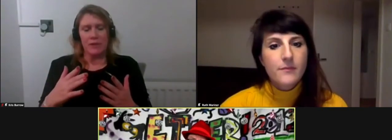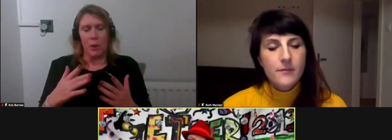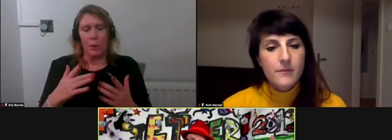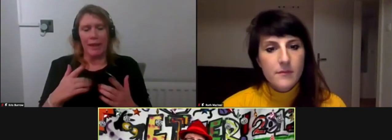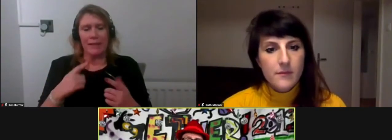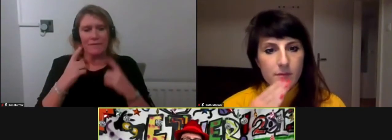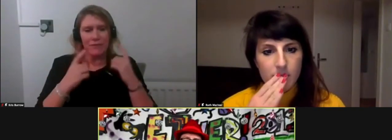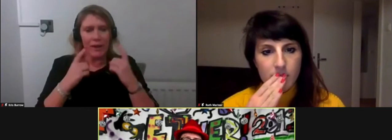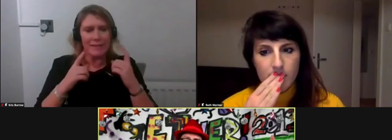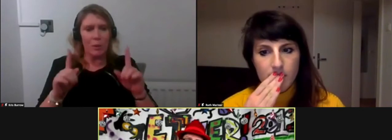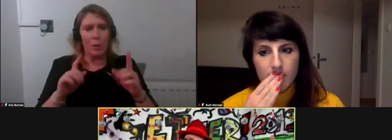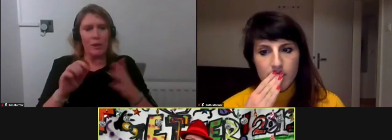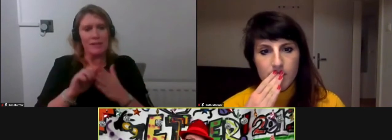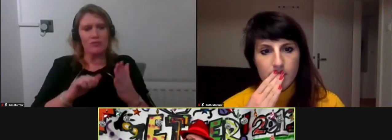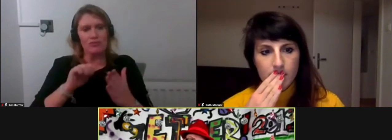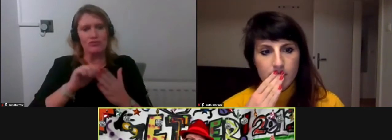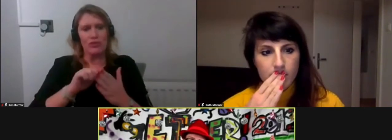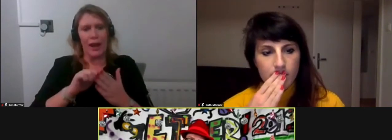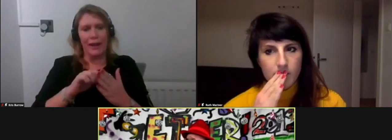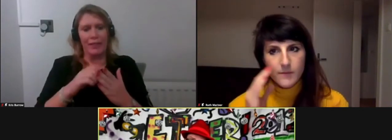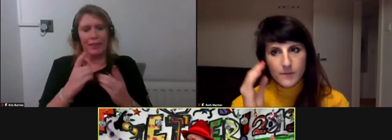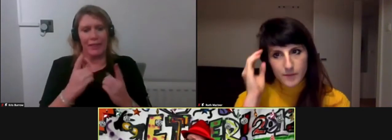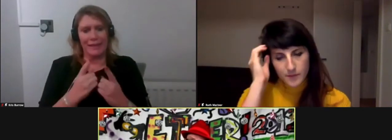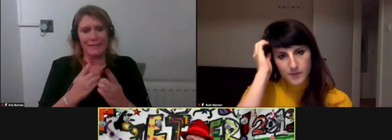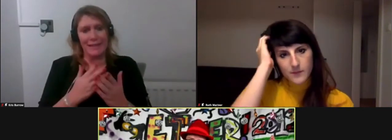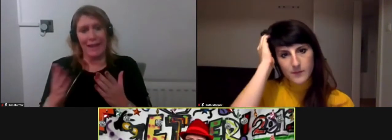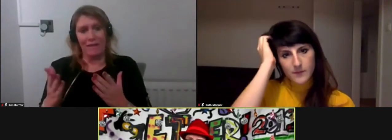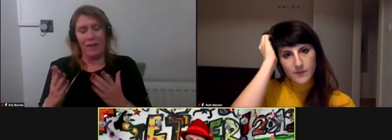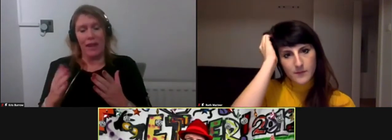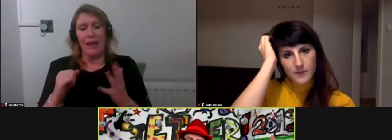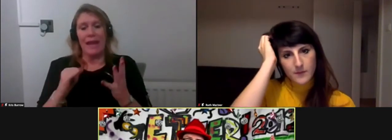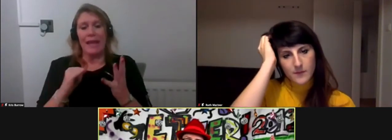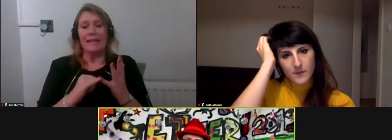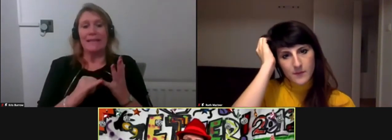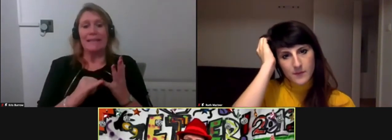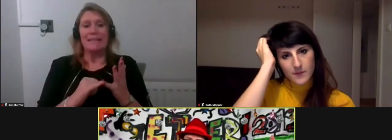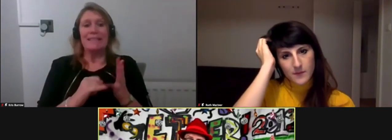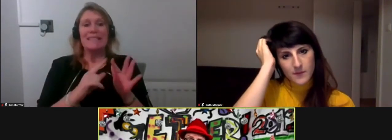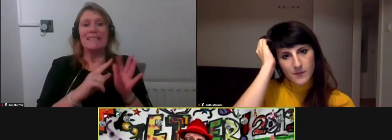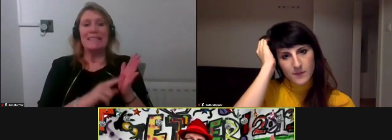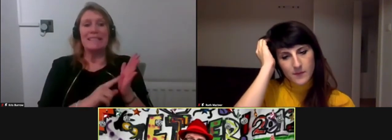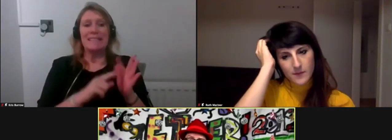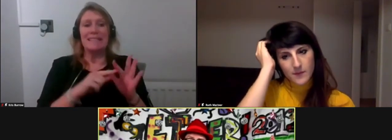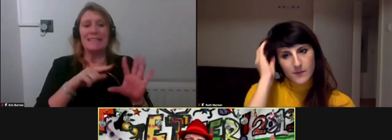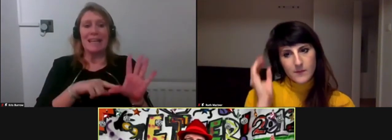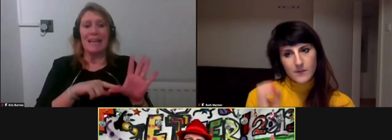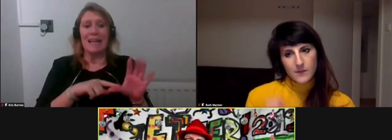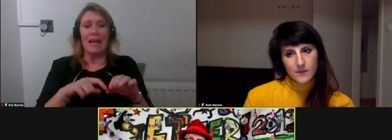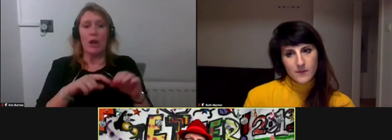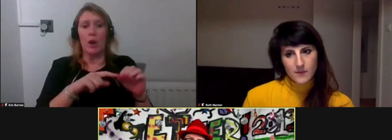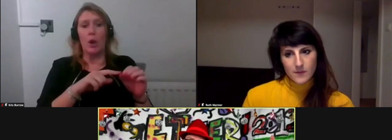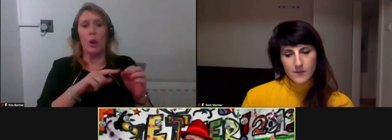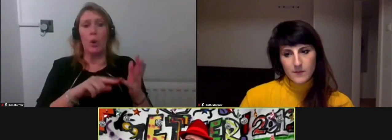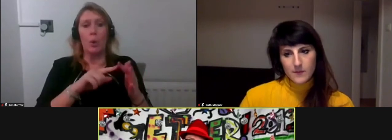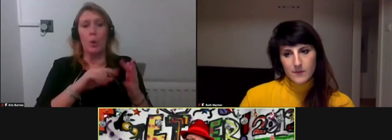So we have who I happen to know is in Montreal, who says, "Yes I